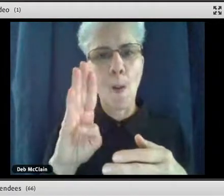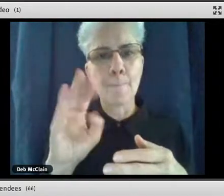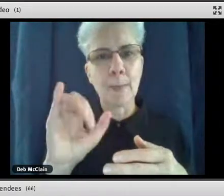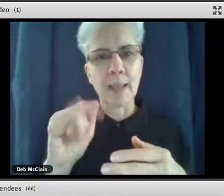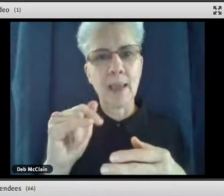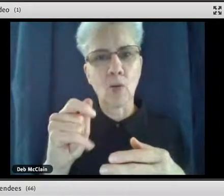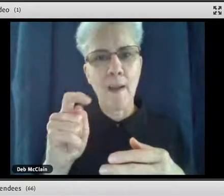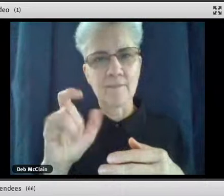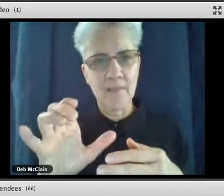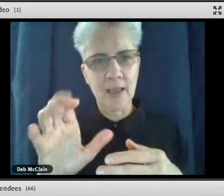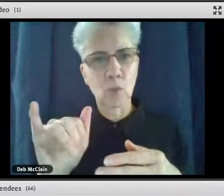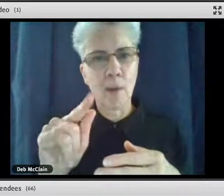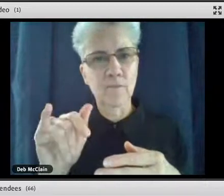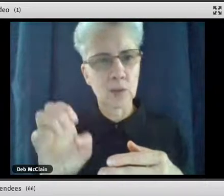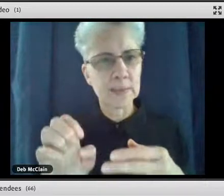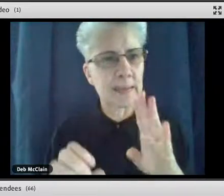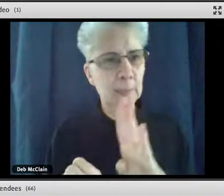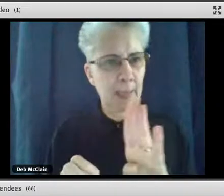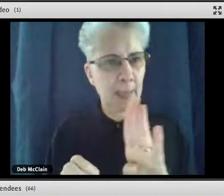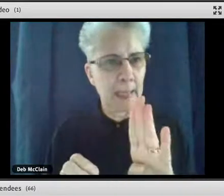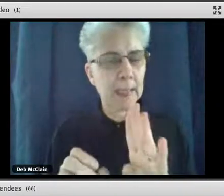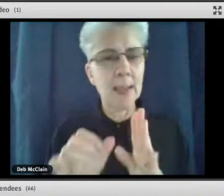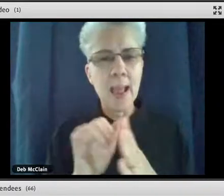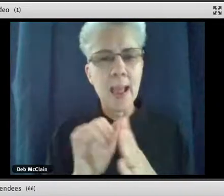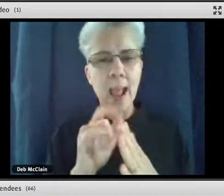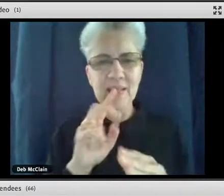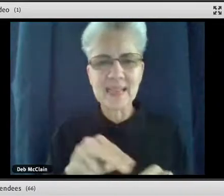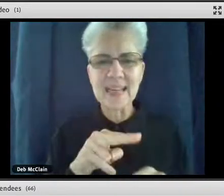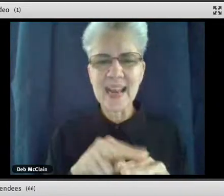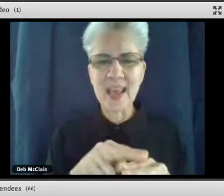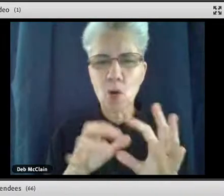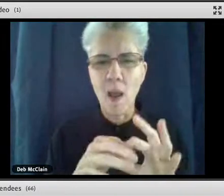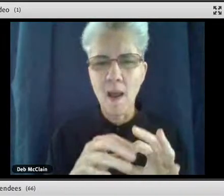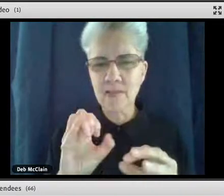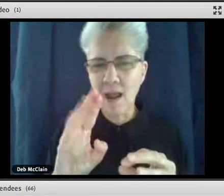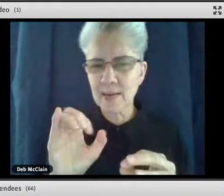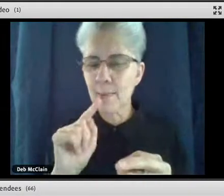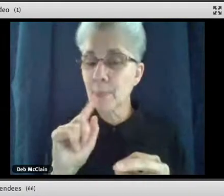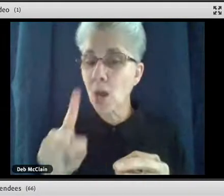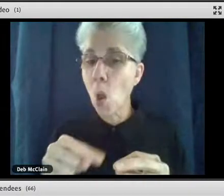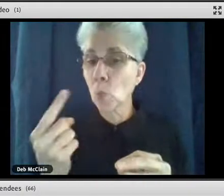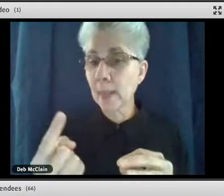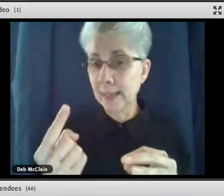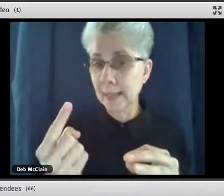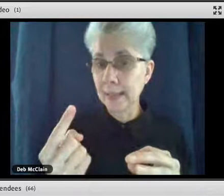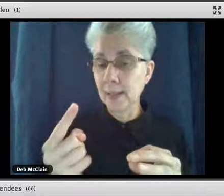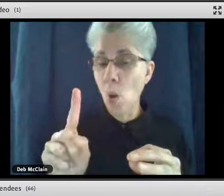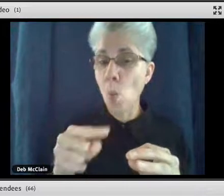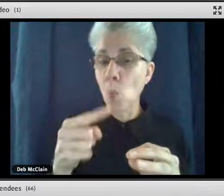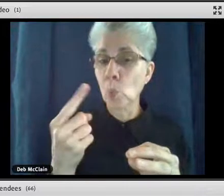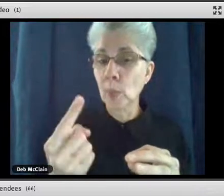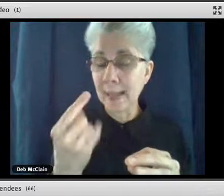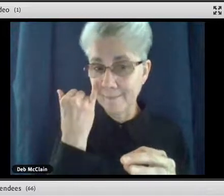So we do want to make sure that we code bibliography, at least. There's an option in the nature of contents.